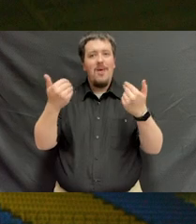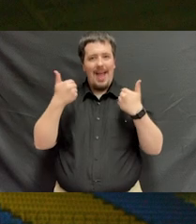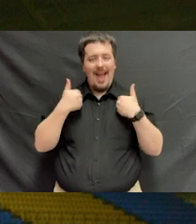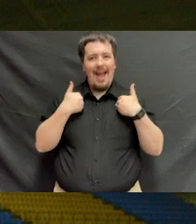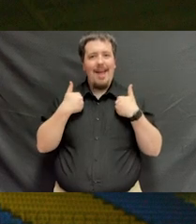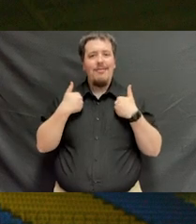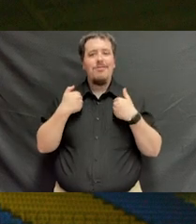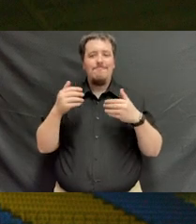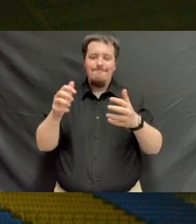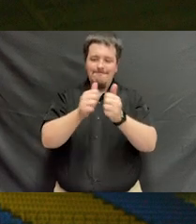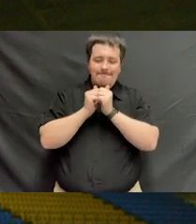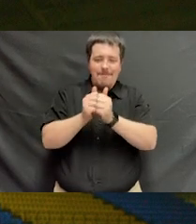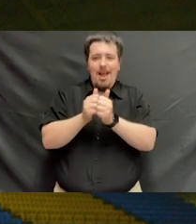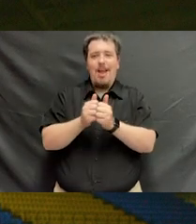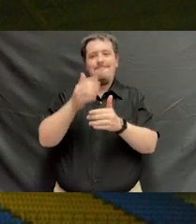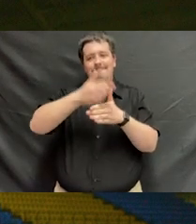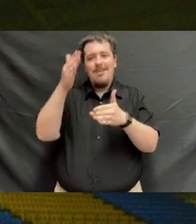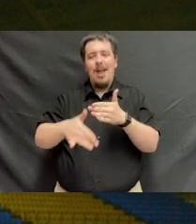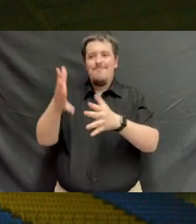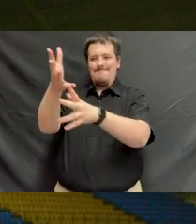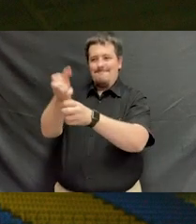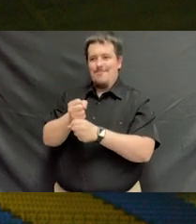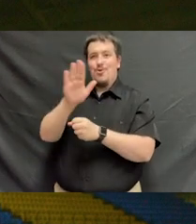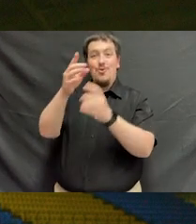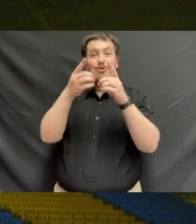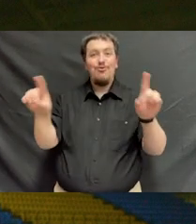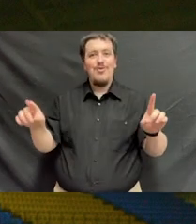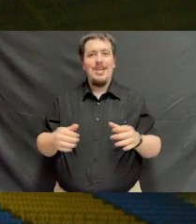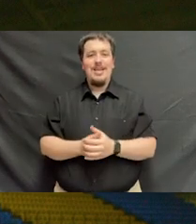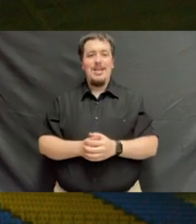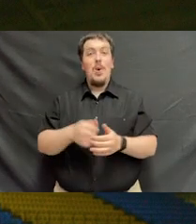that have come together to culminate in your receiving of your degree.